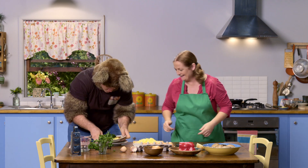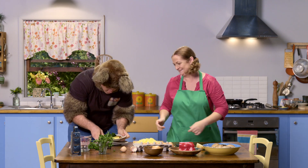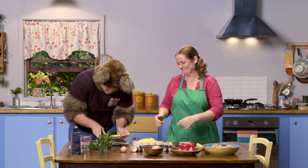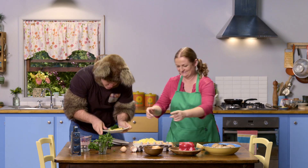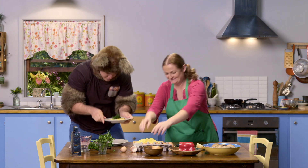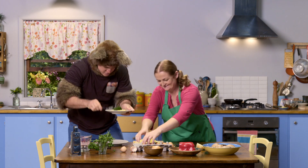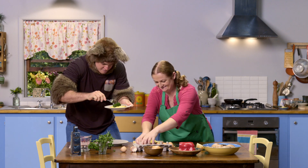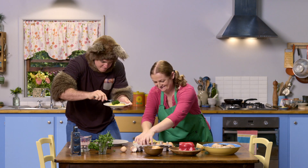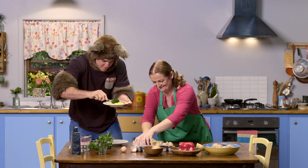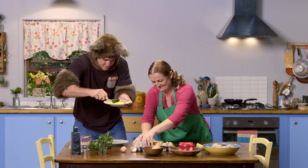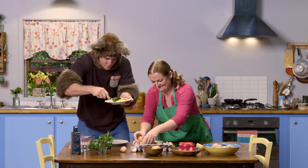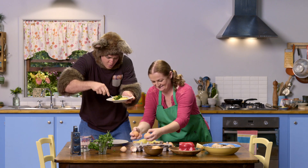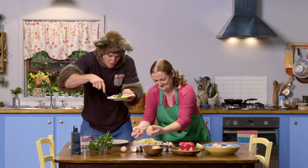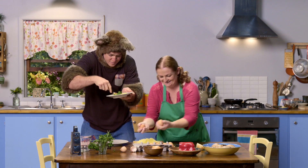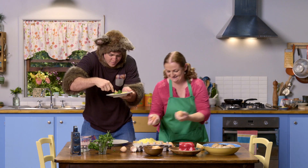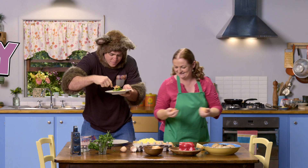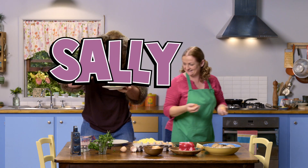Right!